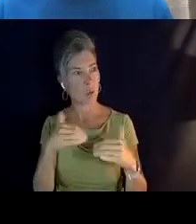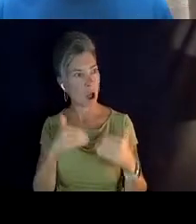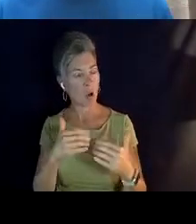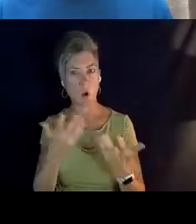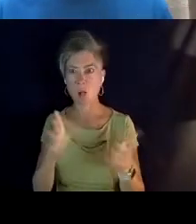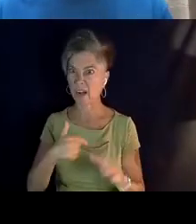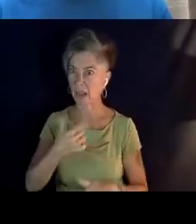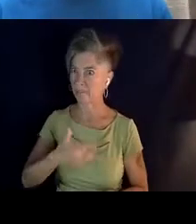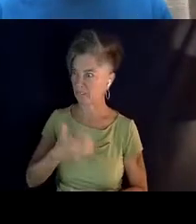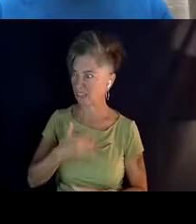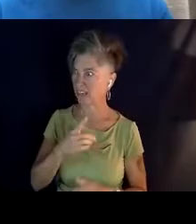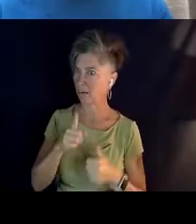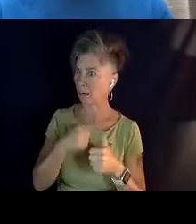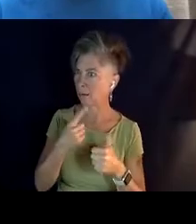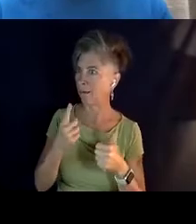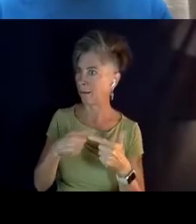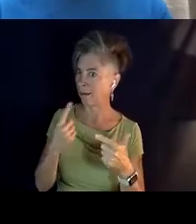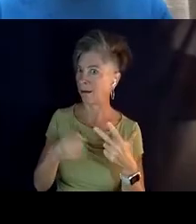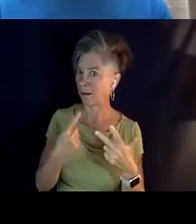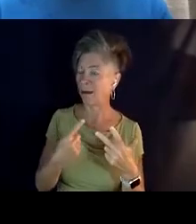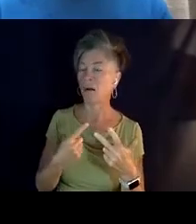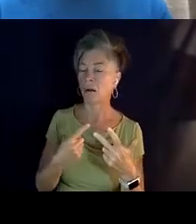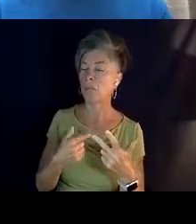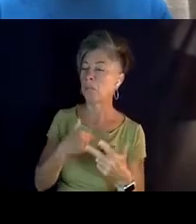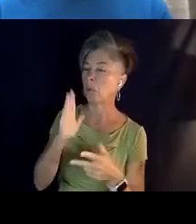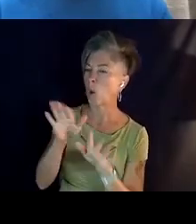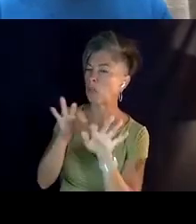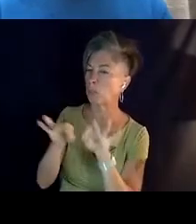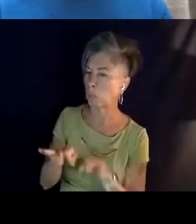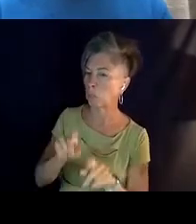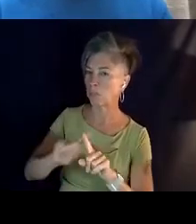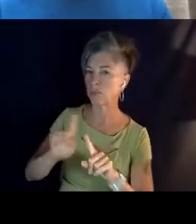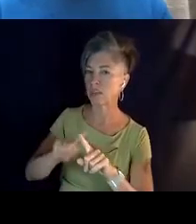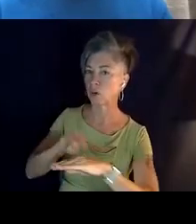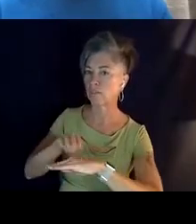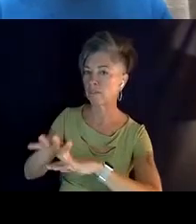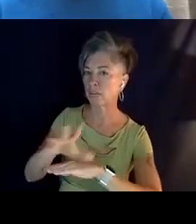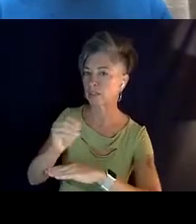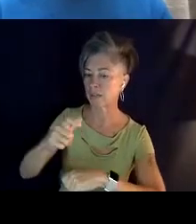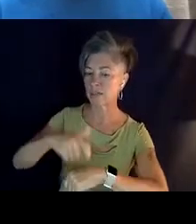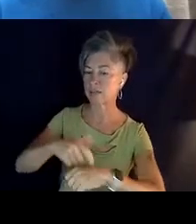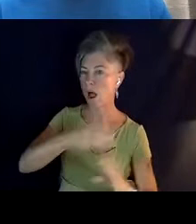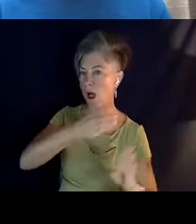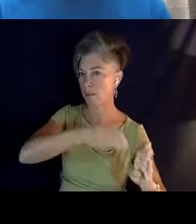And in short order we're gonna actually go over those effects and the timeline that we anticipate those will happen over.